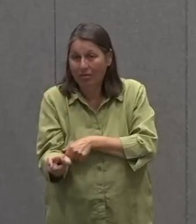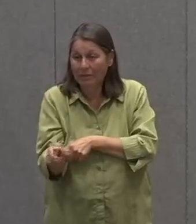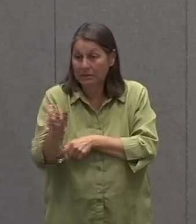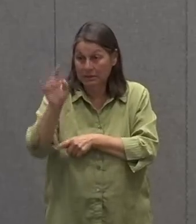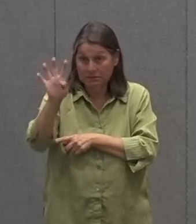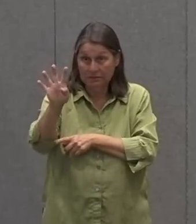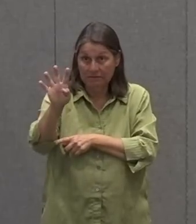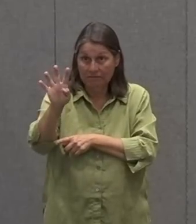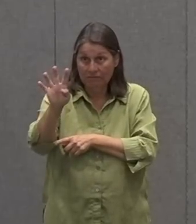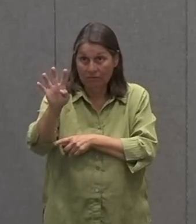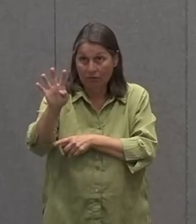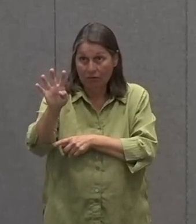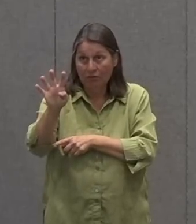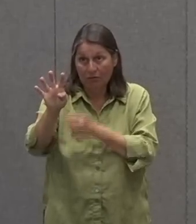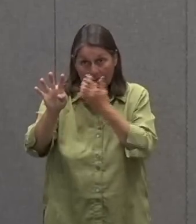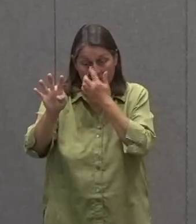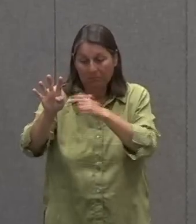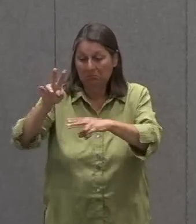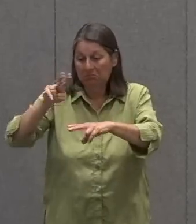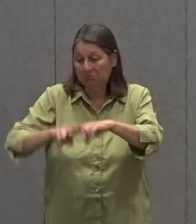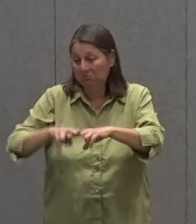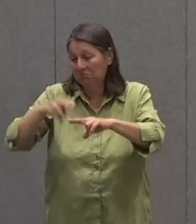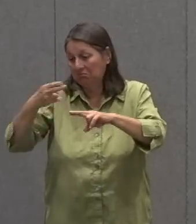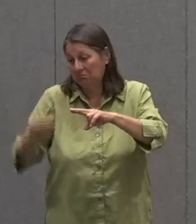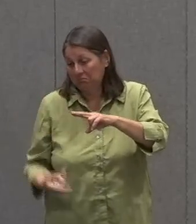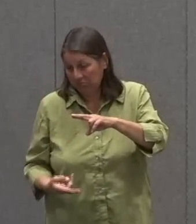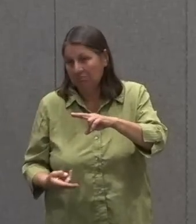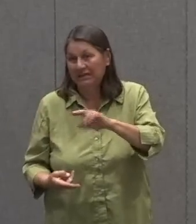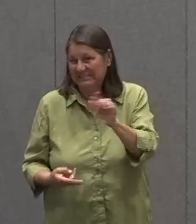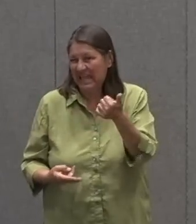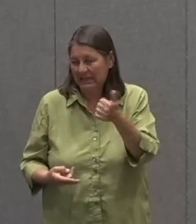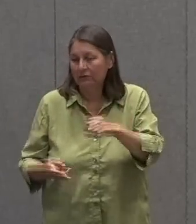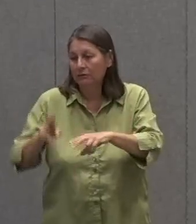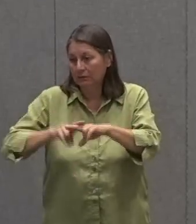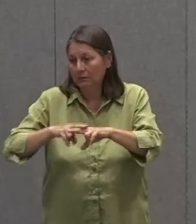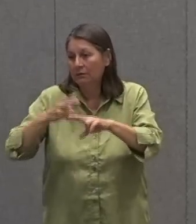We just need one 10 less, so what's one 10 less than the four?